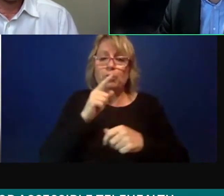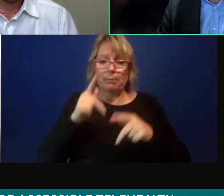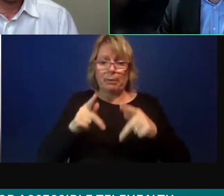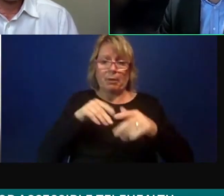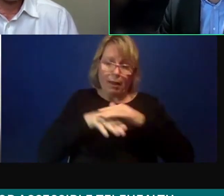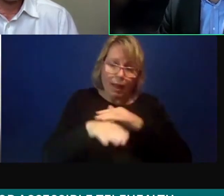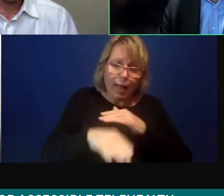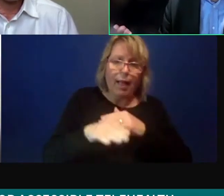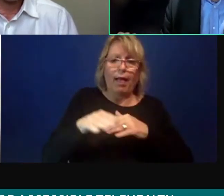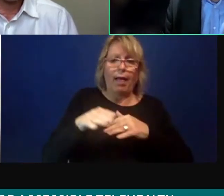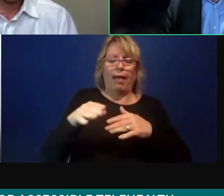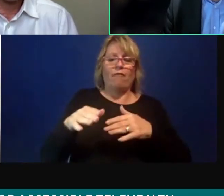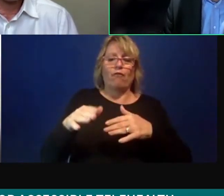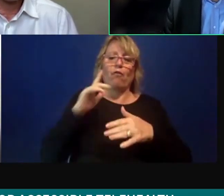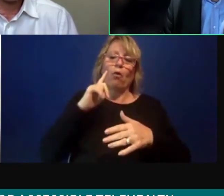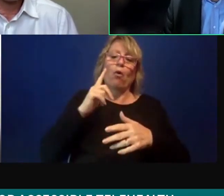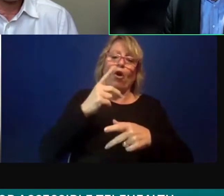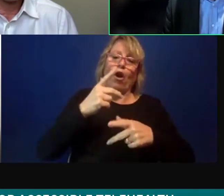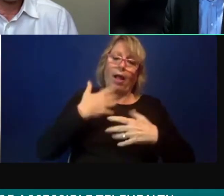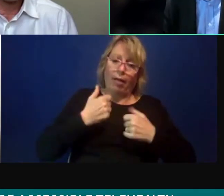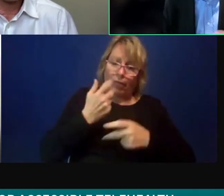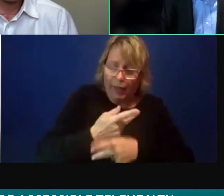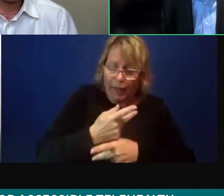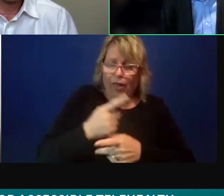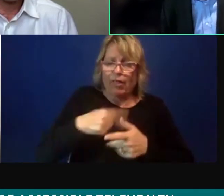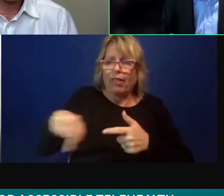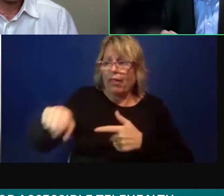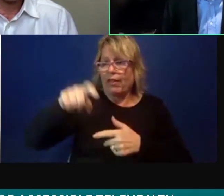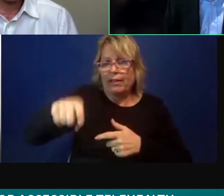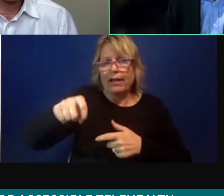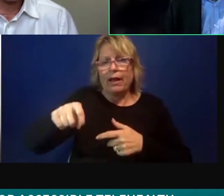that they need, rather than worrying about, this is acceptable in one country or not the other.